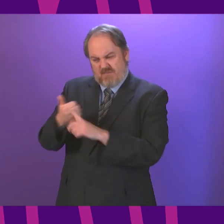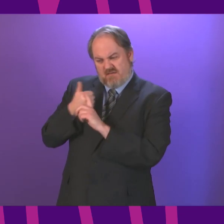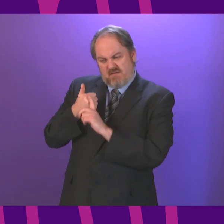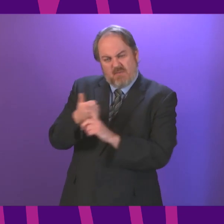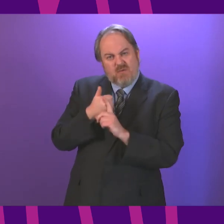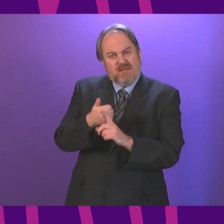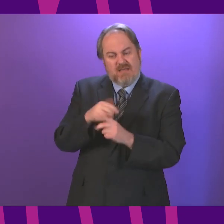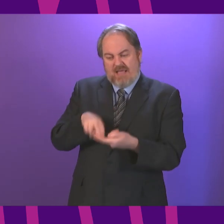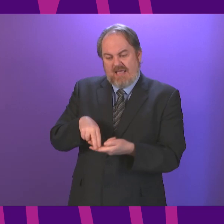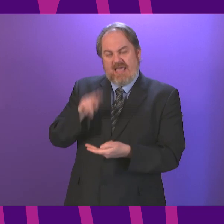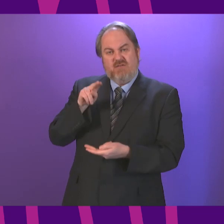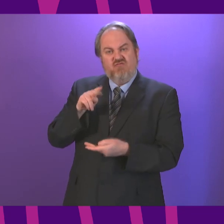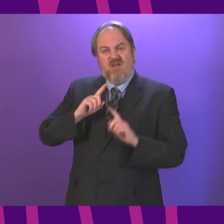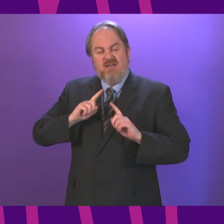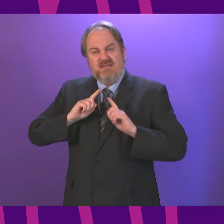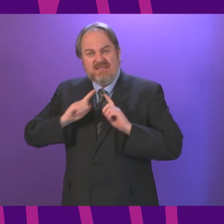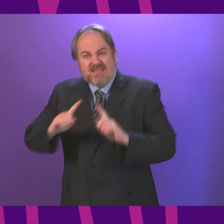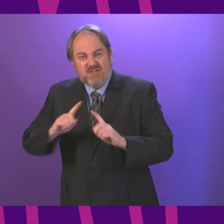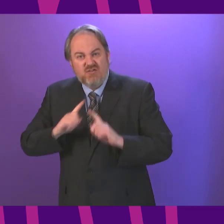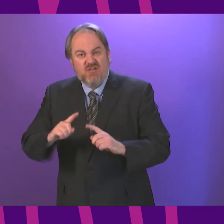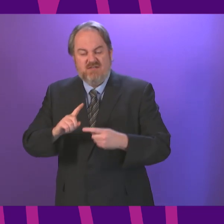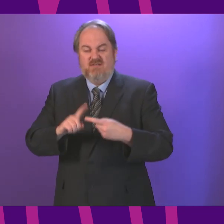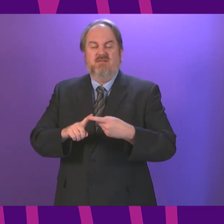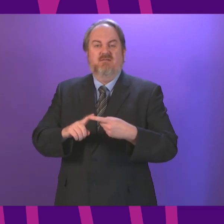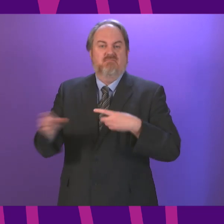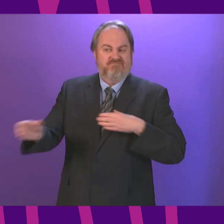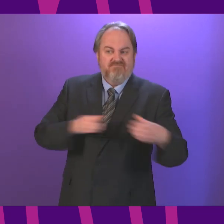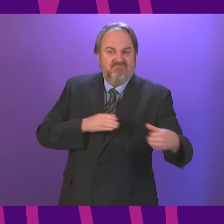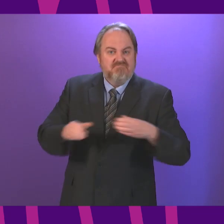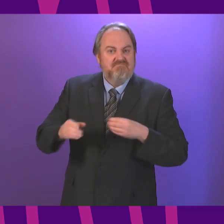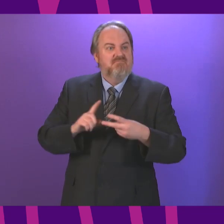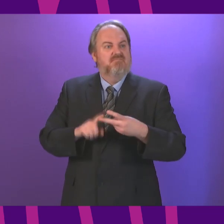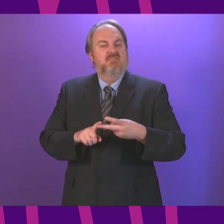increased numbers of teachers and a host of other initiatives, to help with that. However,